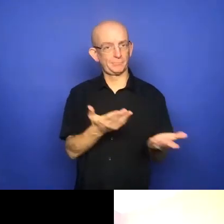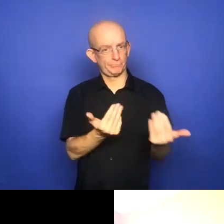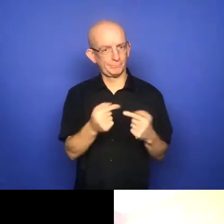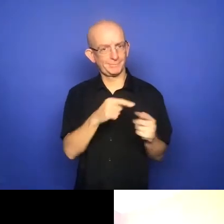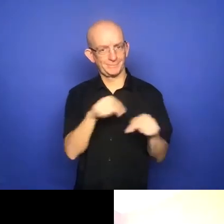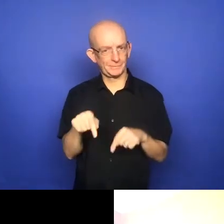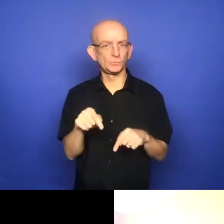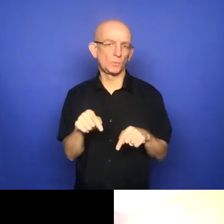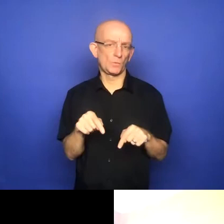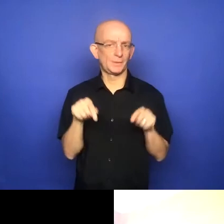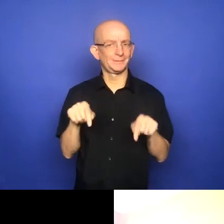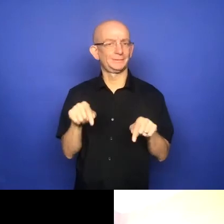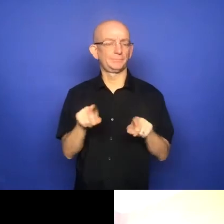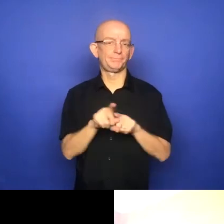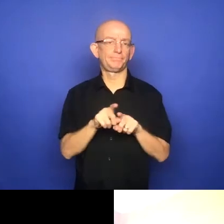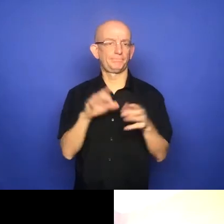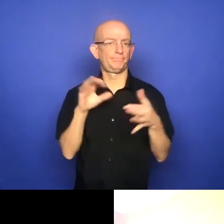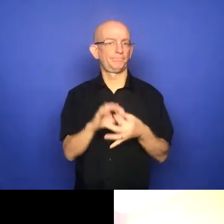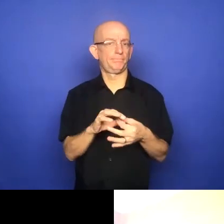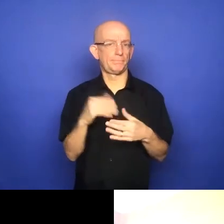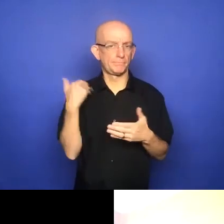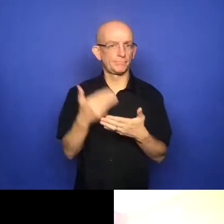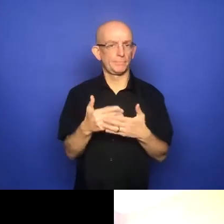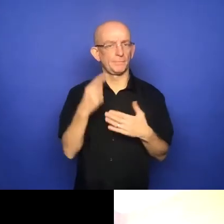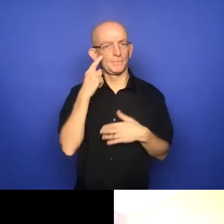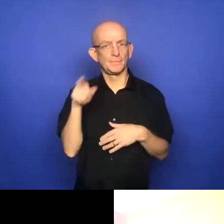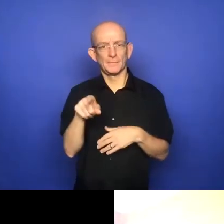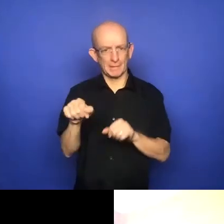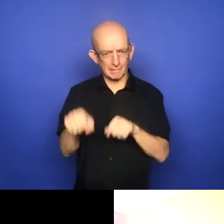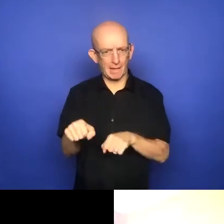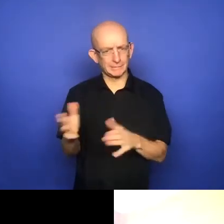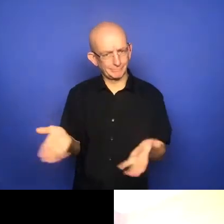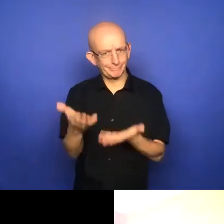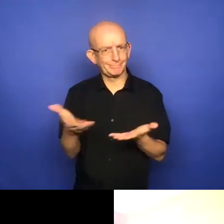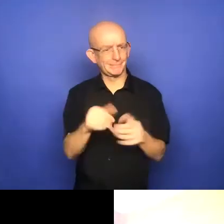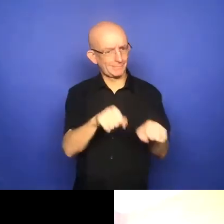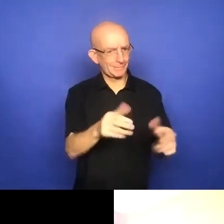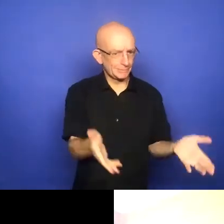I said, this is a result of a lot of capacity building for